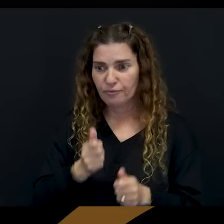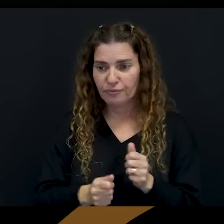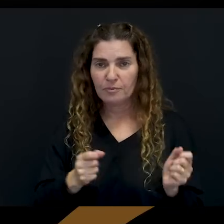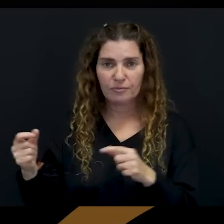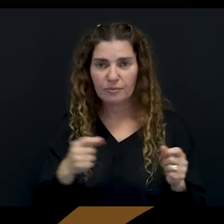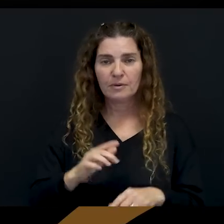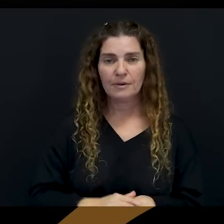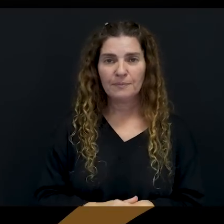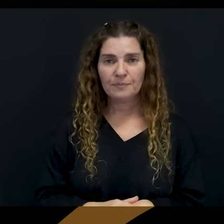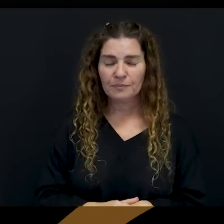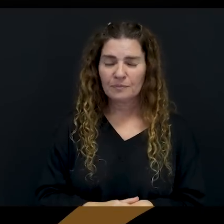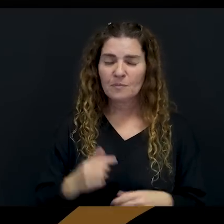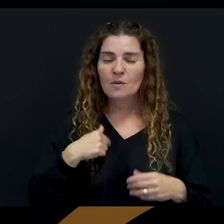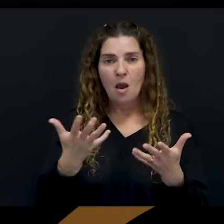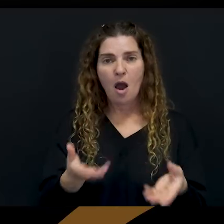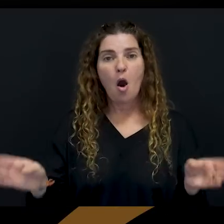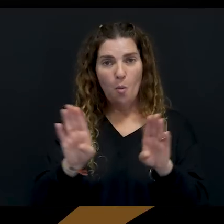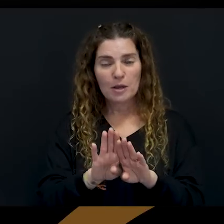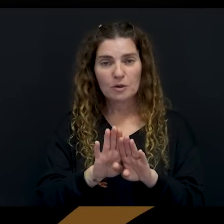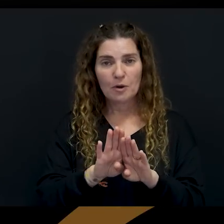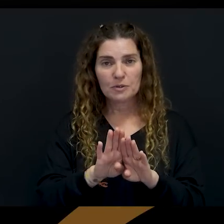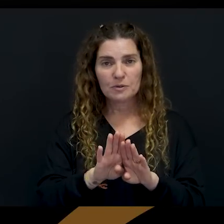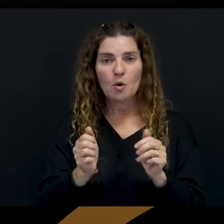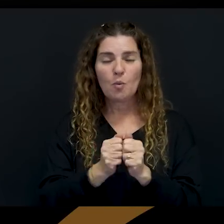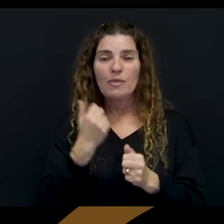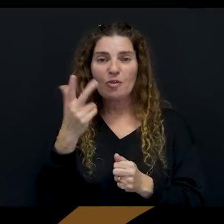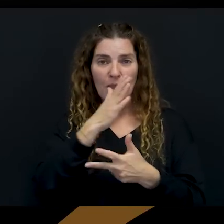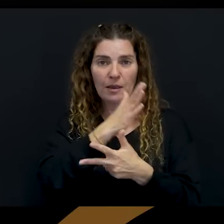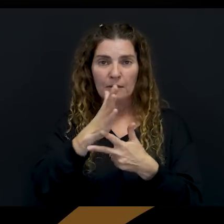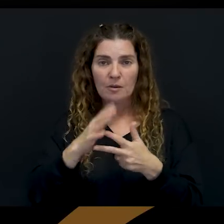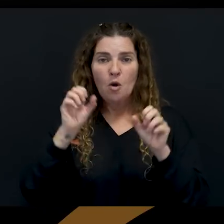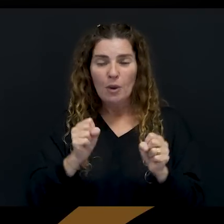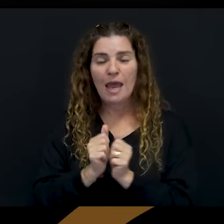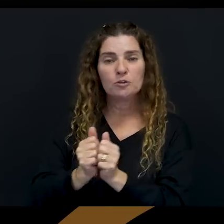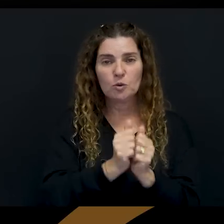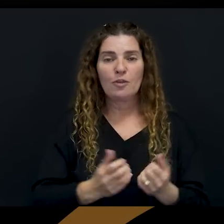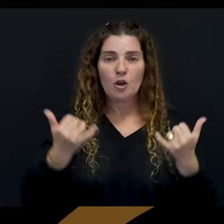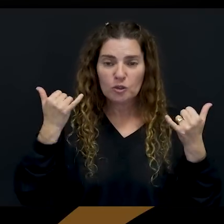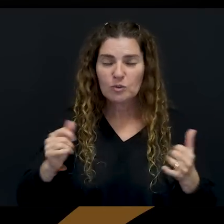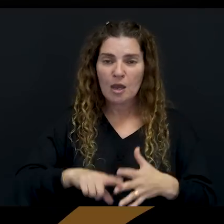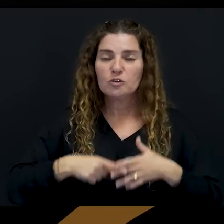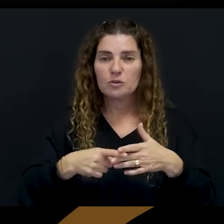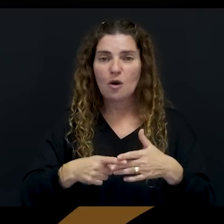that we can start doing together today to ignite change. Number one, invest.